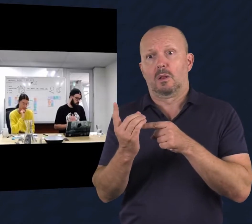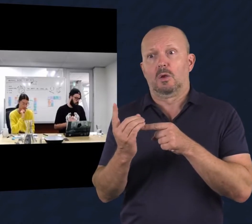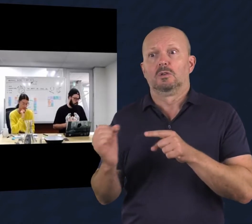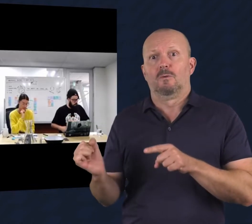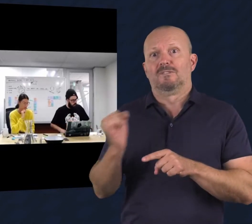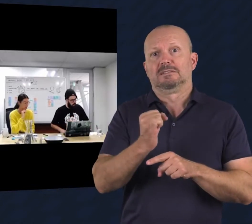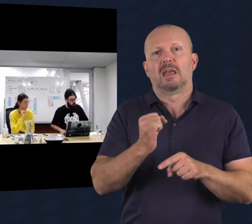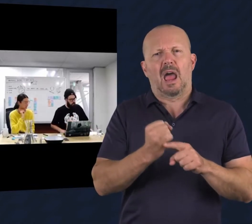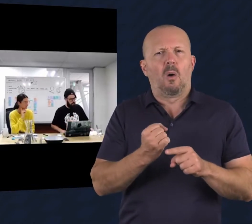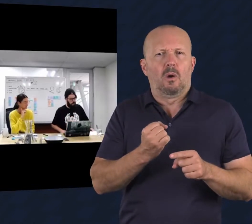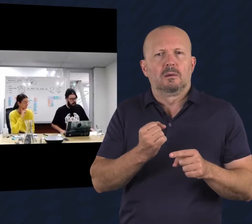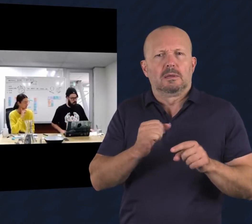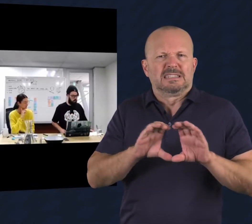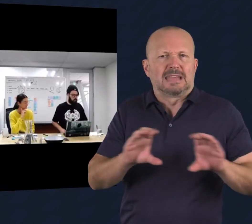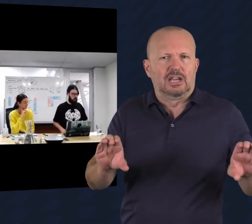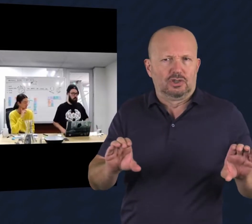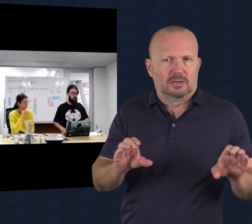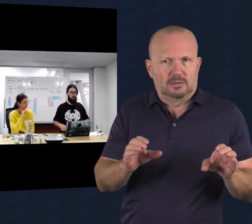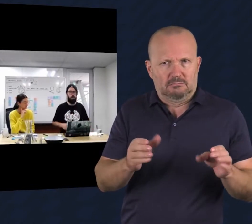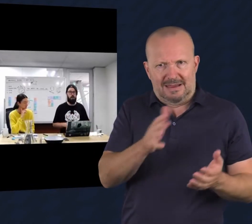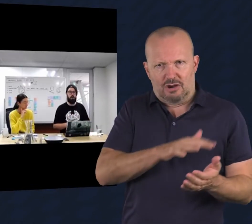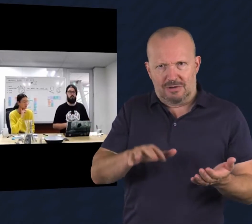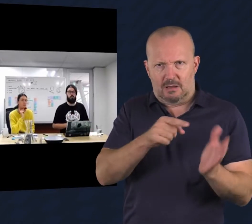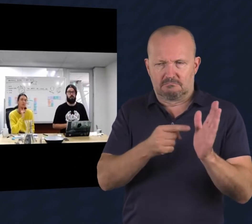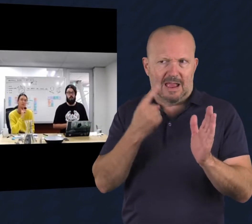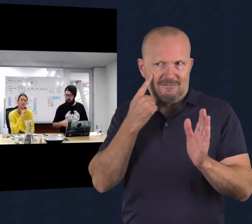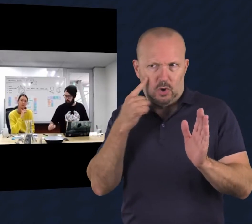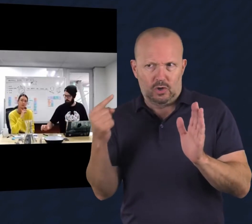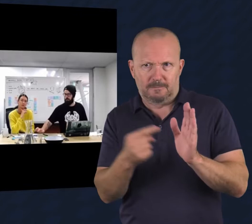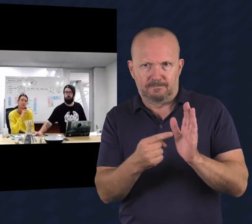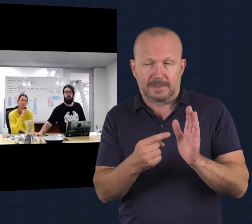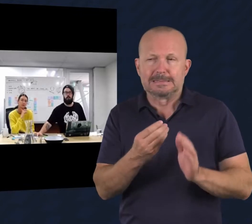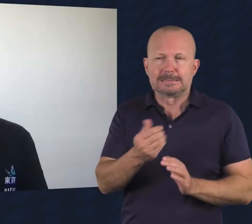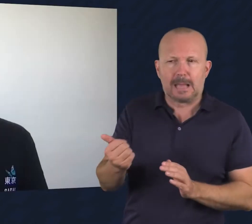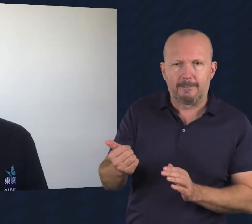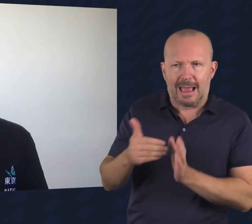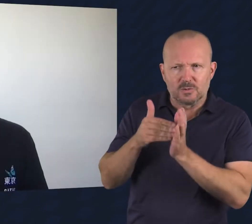and share their screens so that I could observe their interactions. I did have to give some users some help